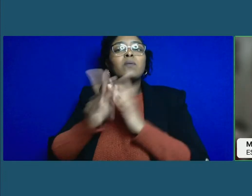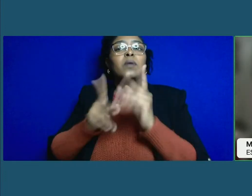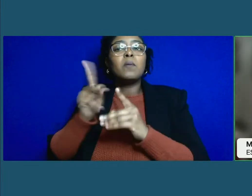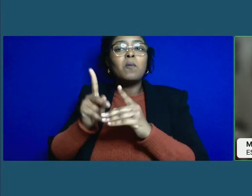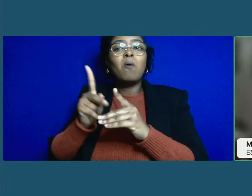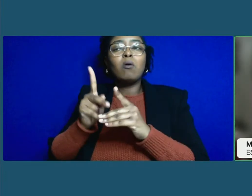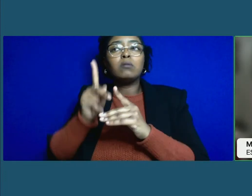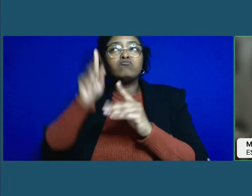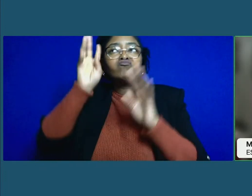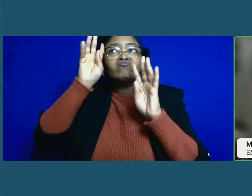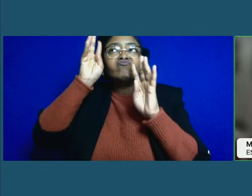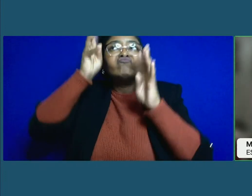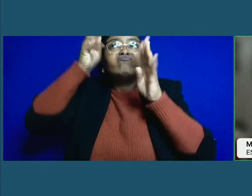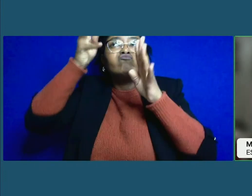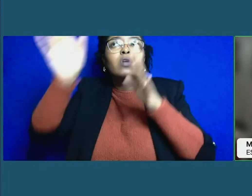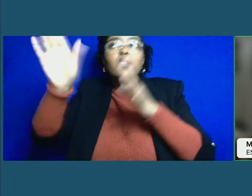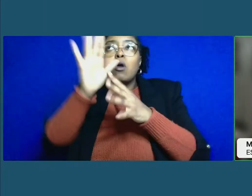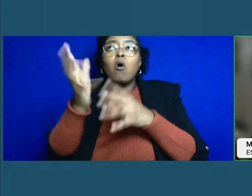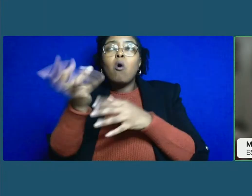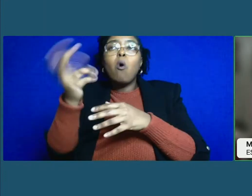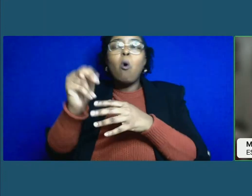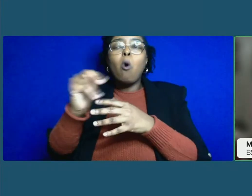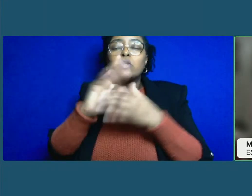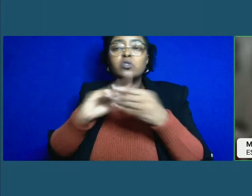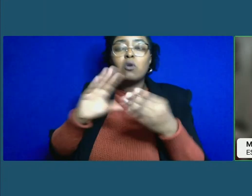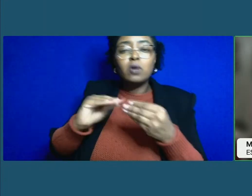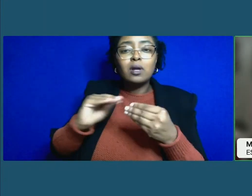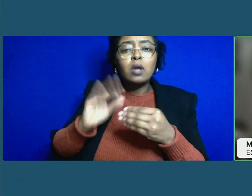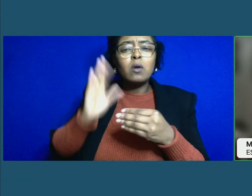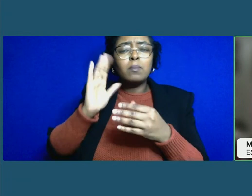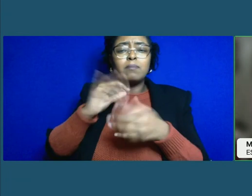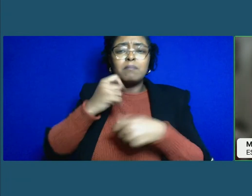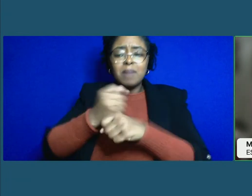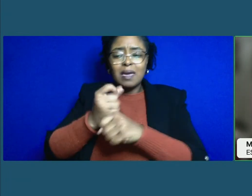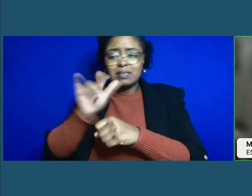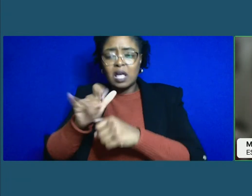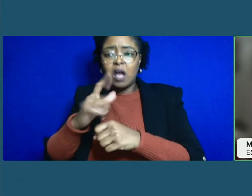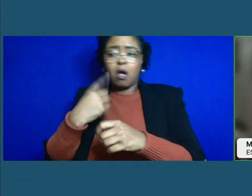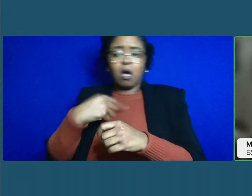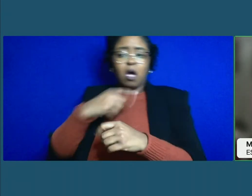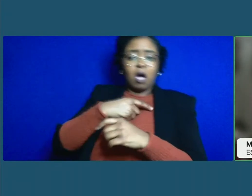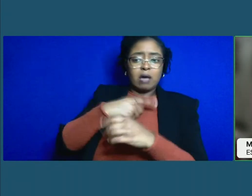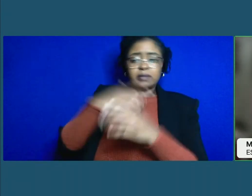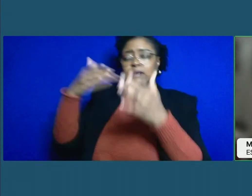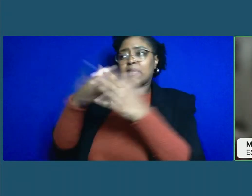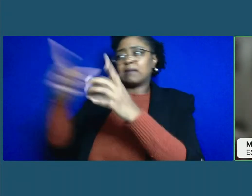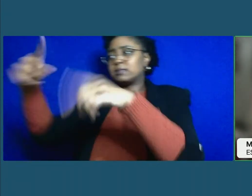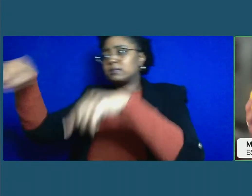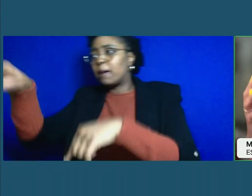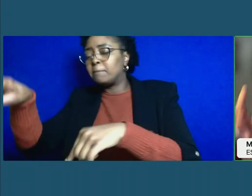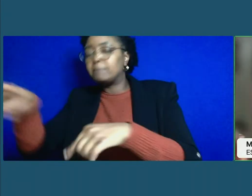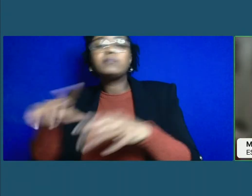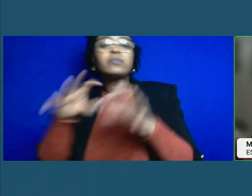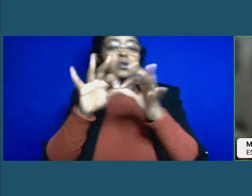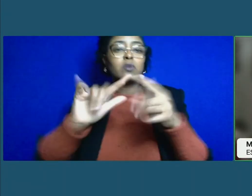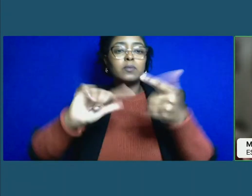knowing makes people really motivates people to create their own narratives, and it becomes